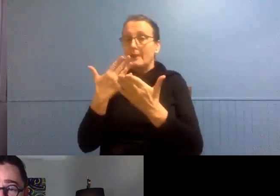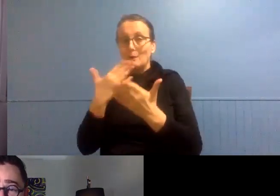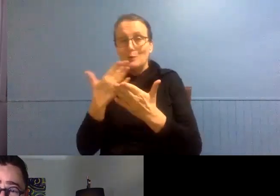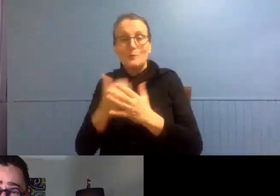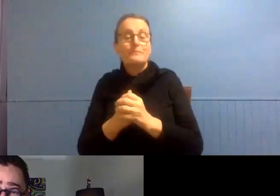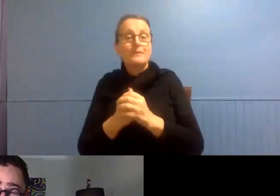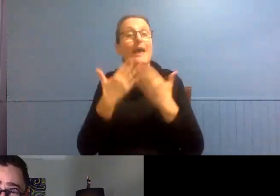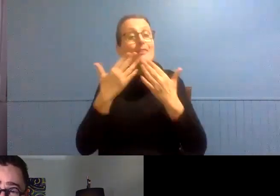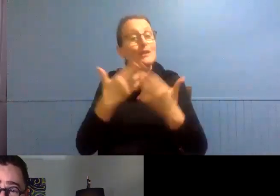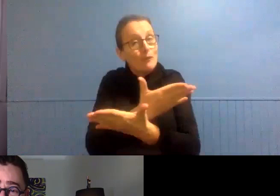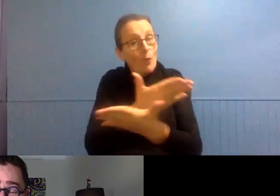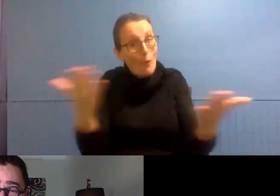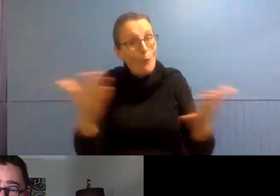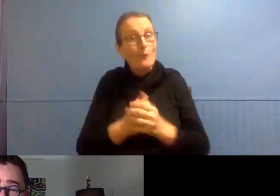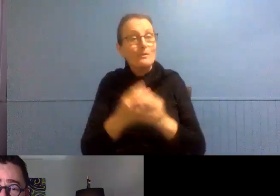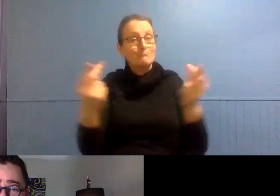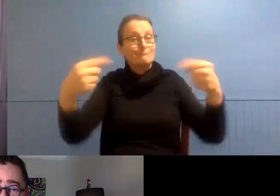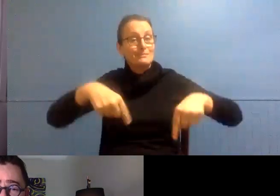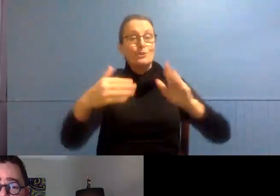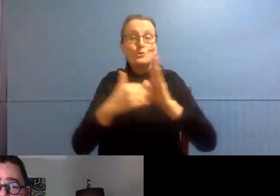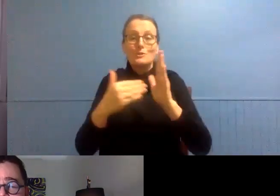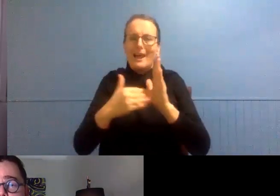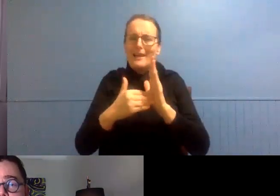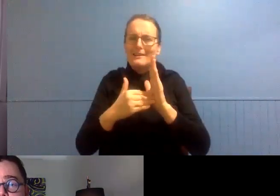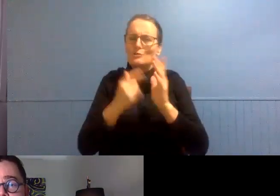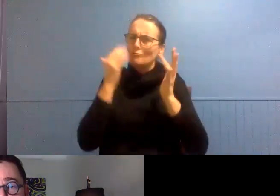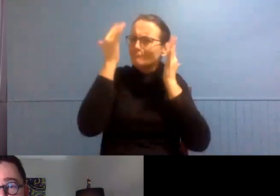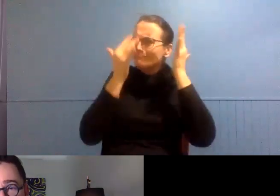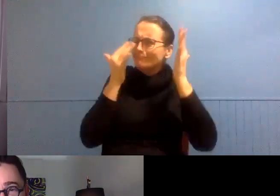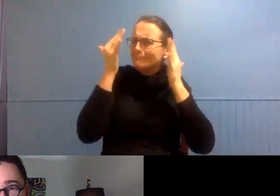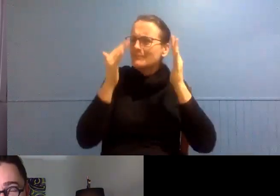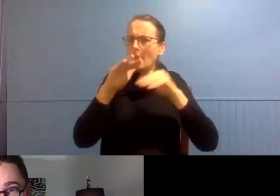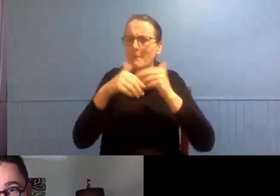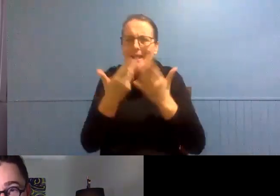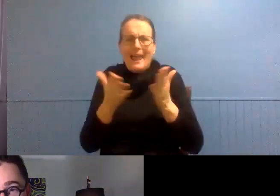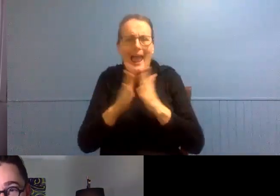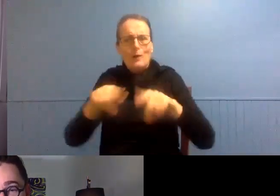thank you everyone for coming today to try to question how one may work Interculturally.